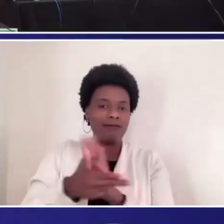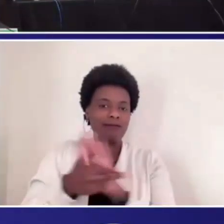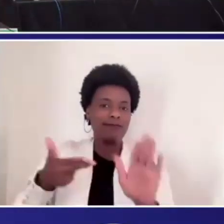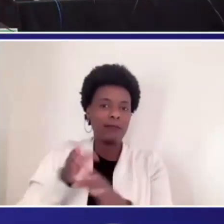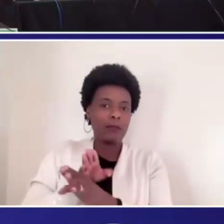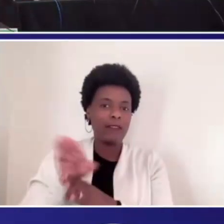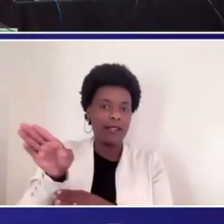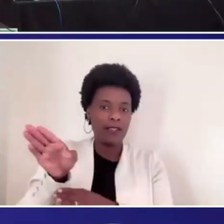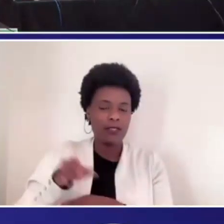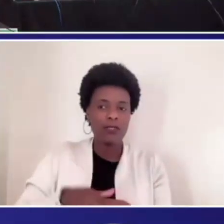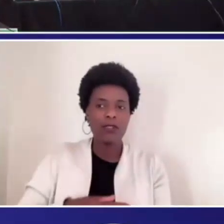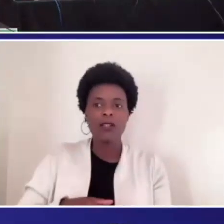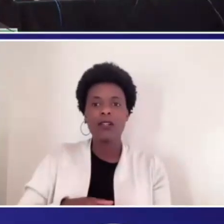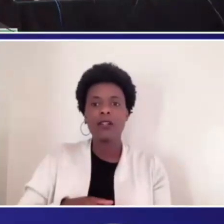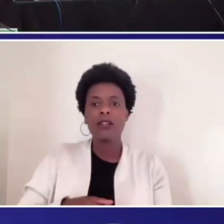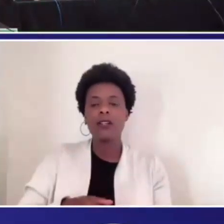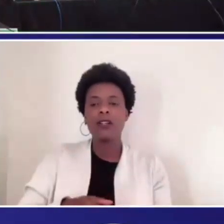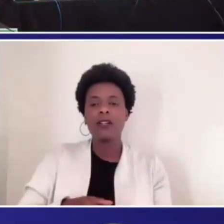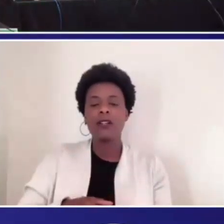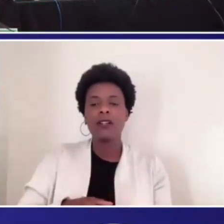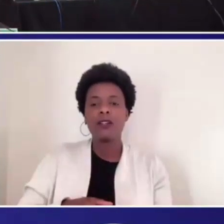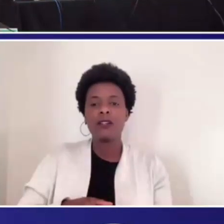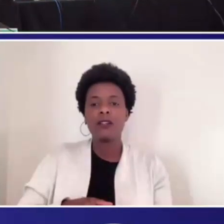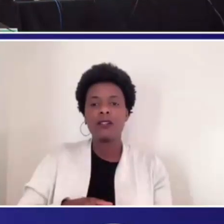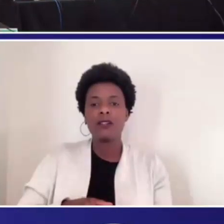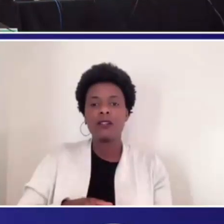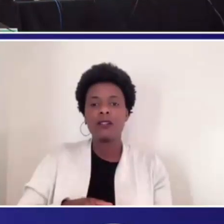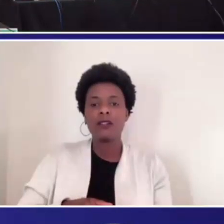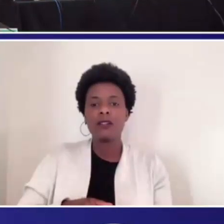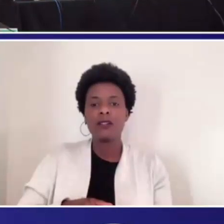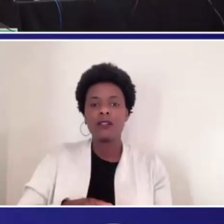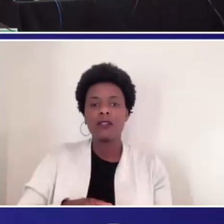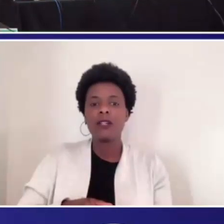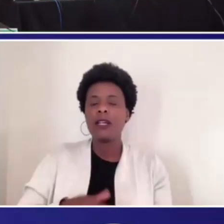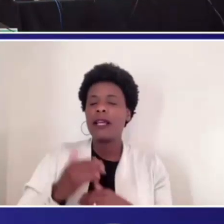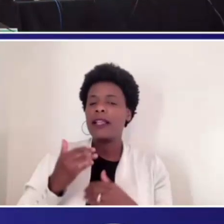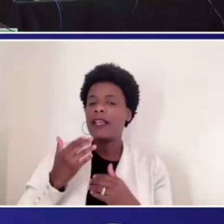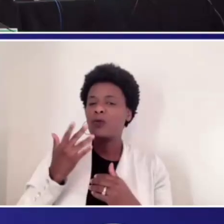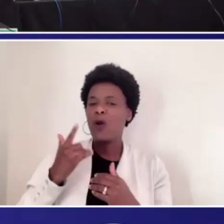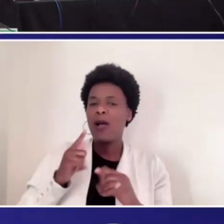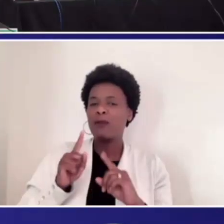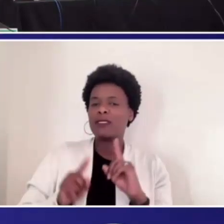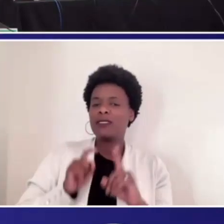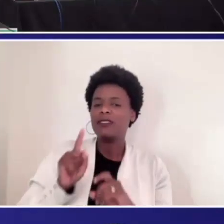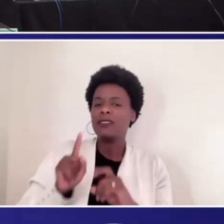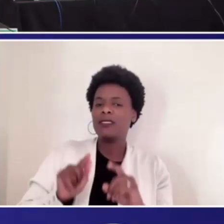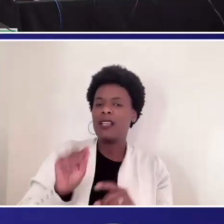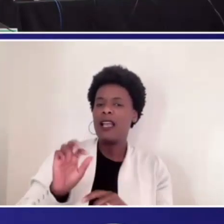you know, how he made the 50% cut off of, you know, professional versus